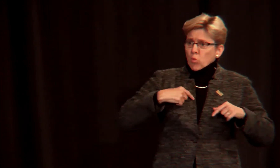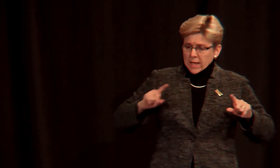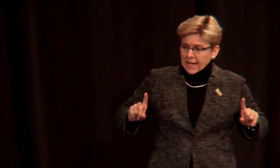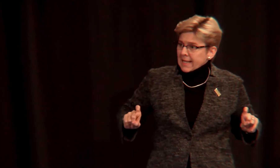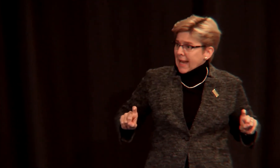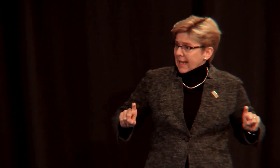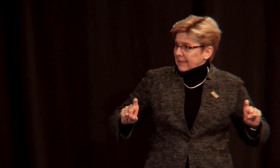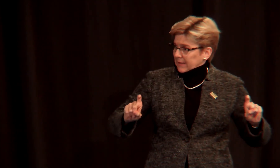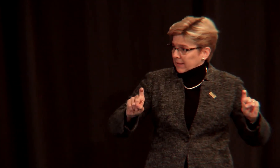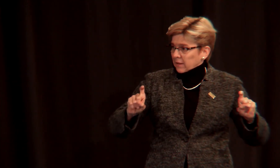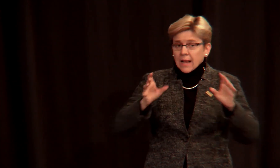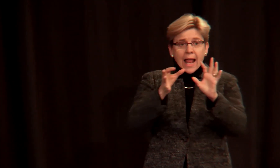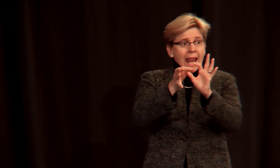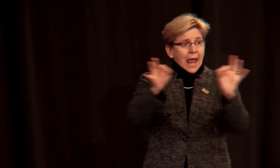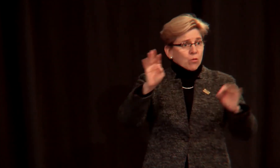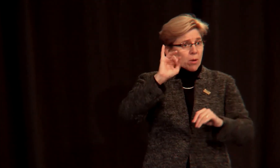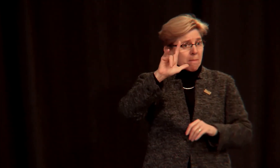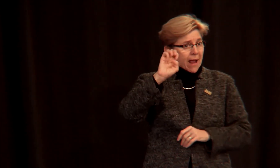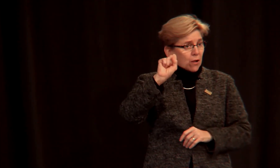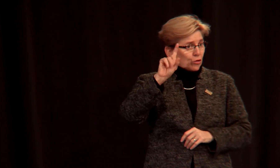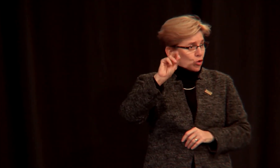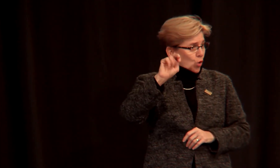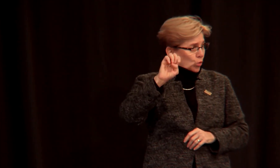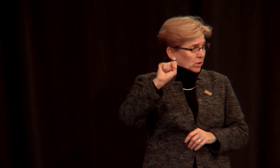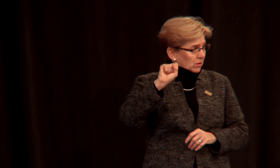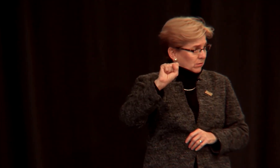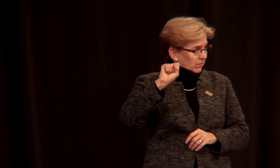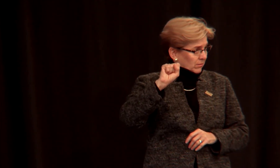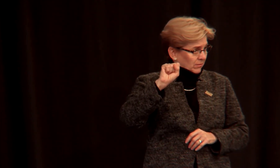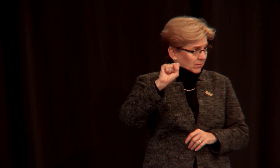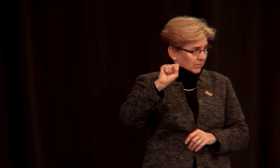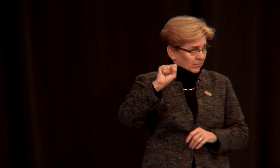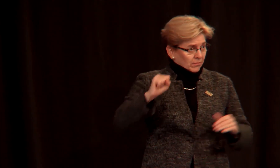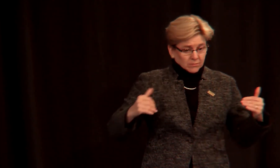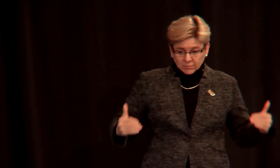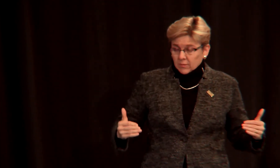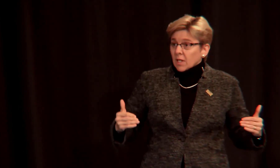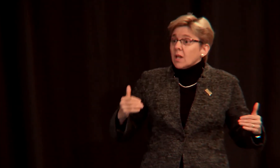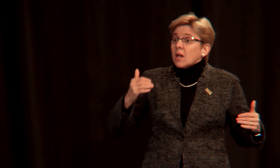and try to compare them we can test development and their milestones so